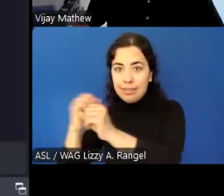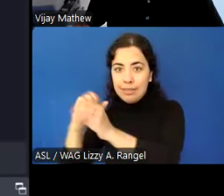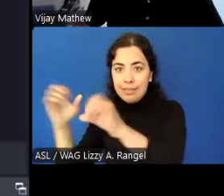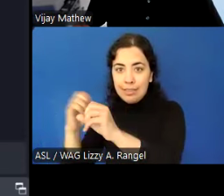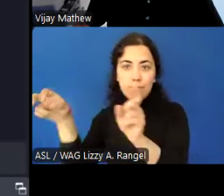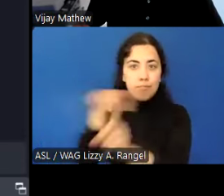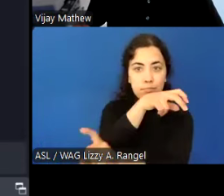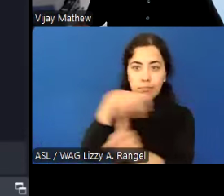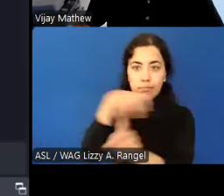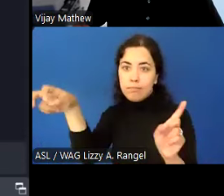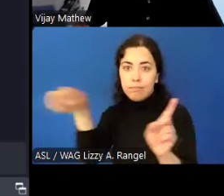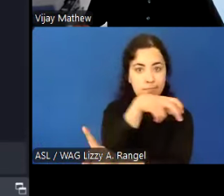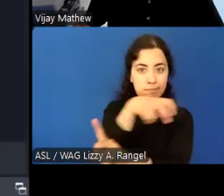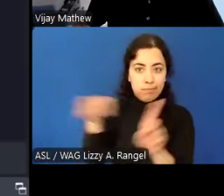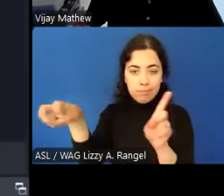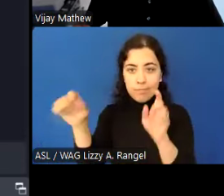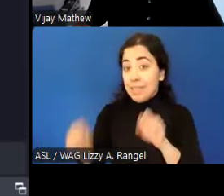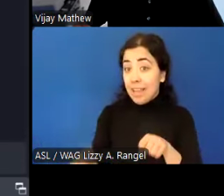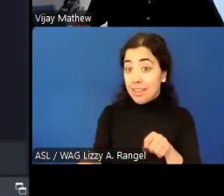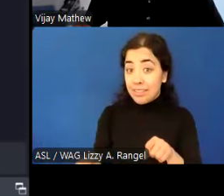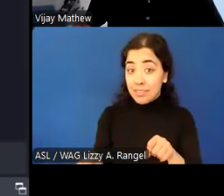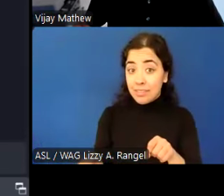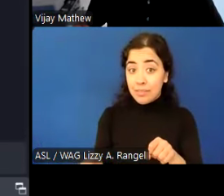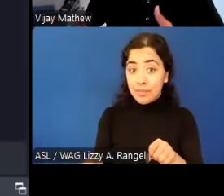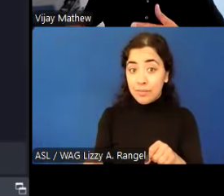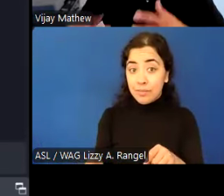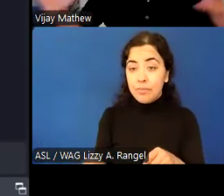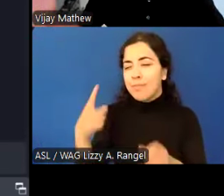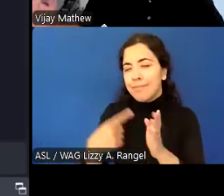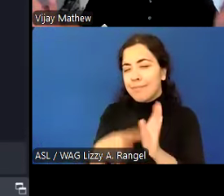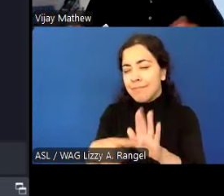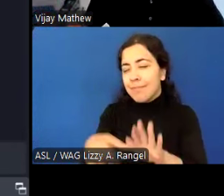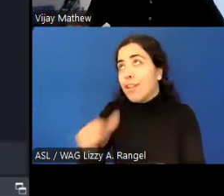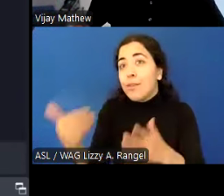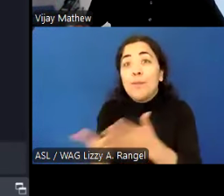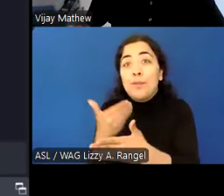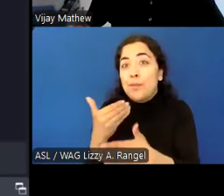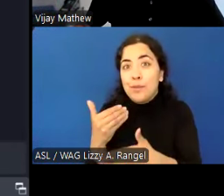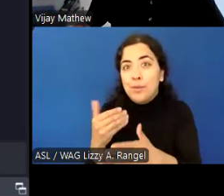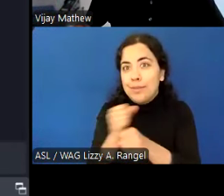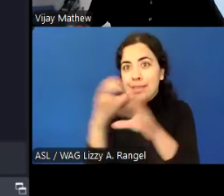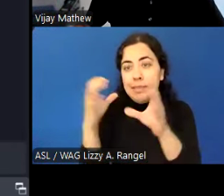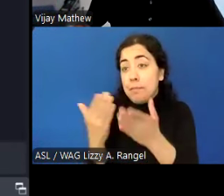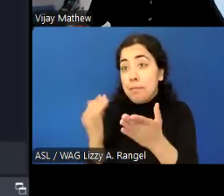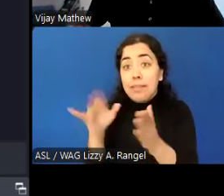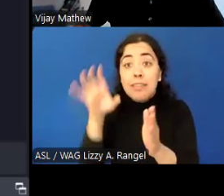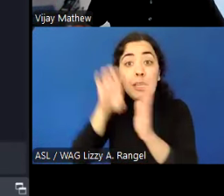I could switch to for example a new scene I make which maybe is just a static image.